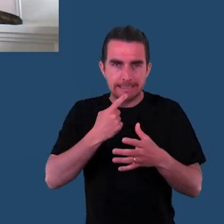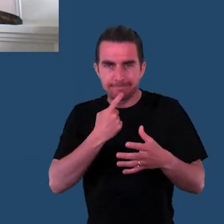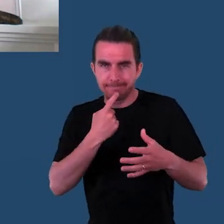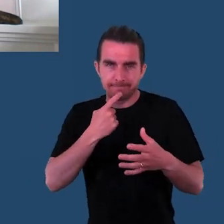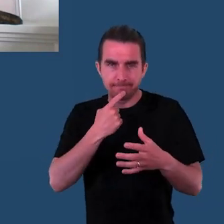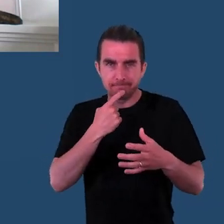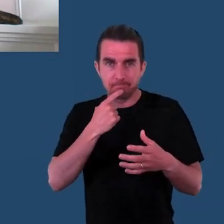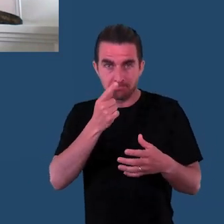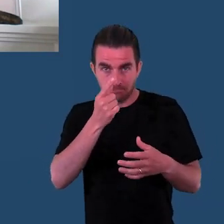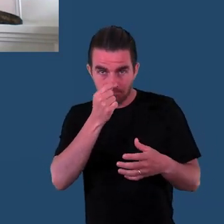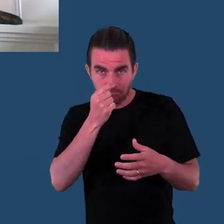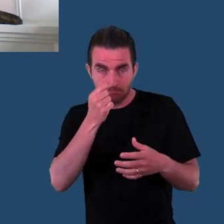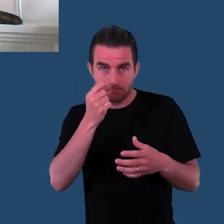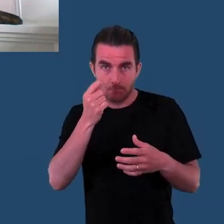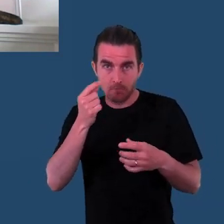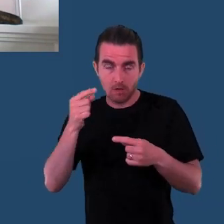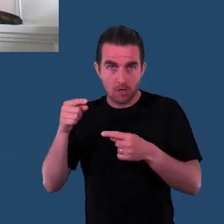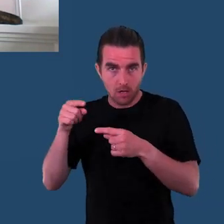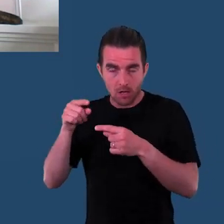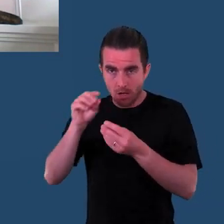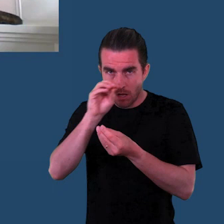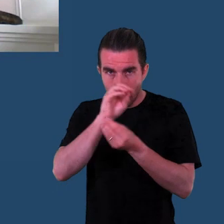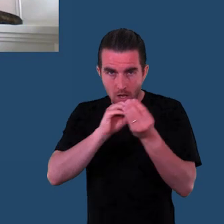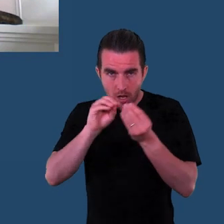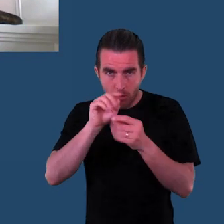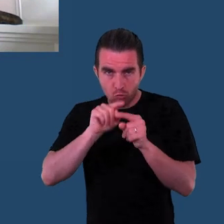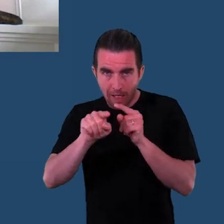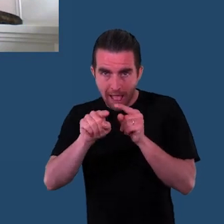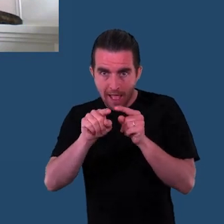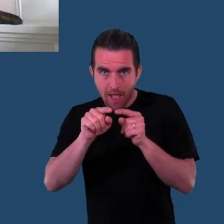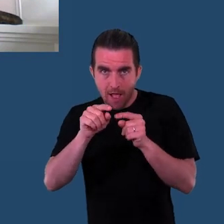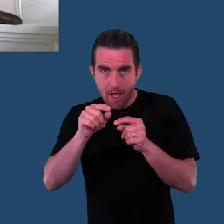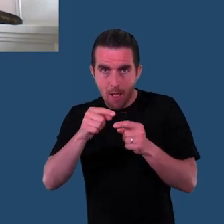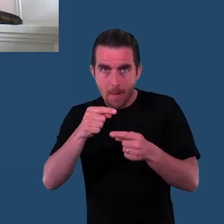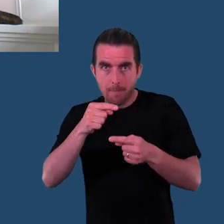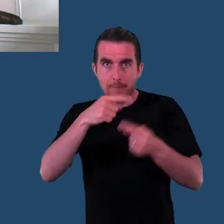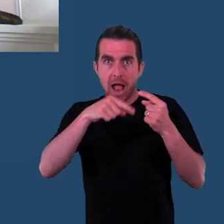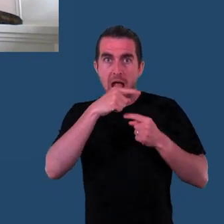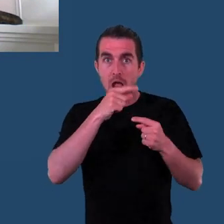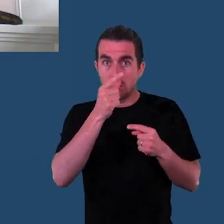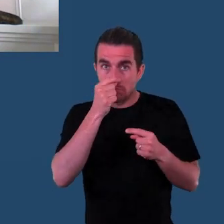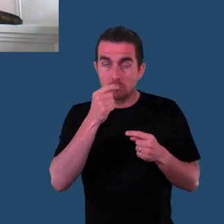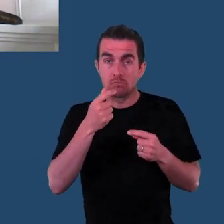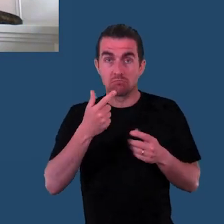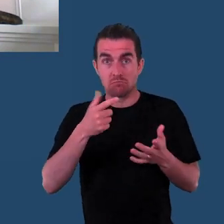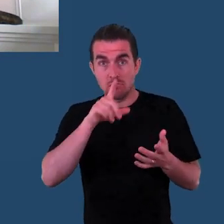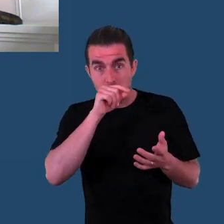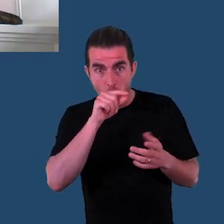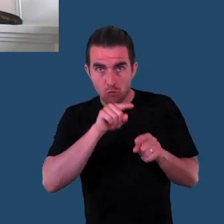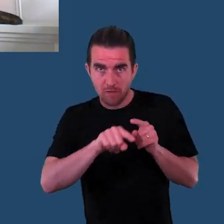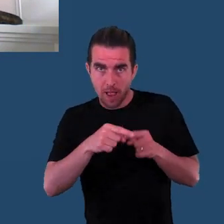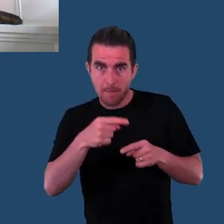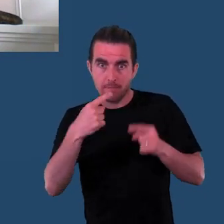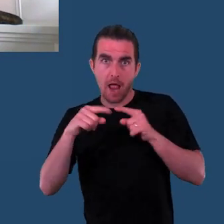into the idea that you might be able to reverse engineer a bird to show sort of reptile, dinosaur-like features.